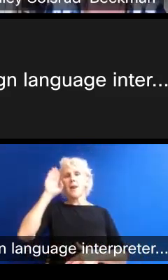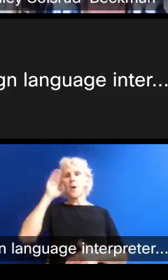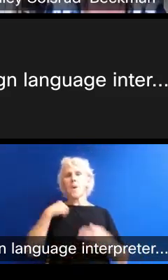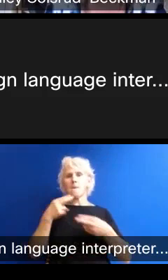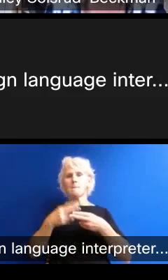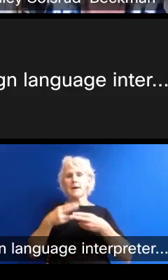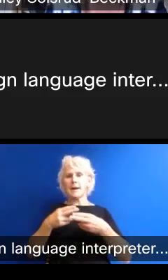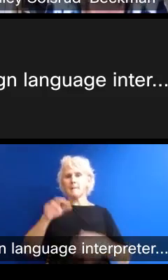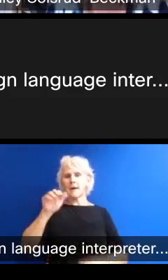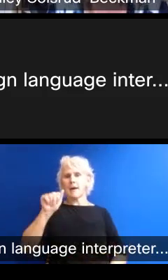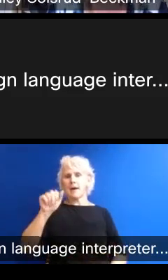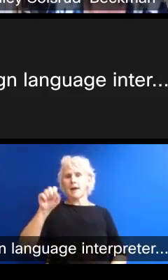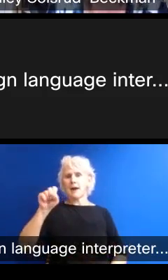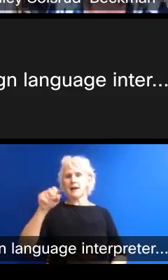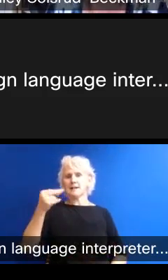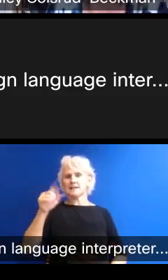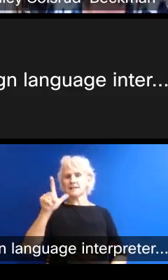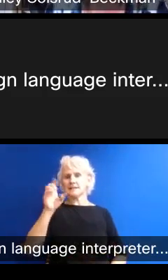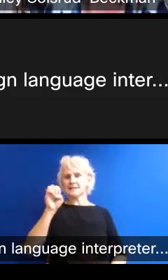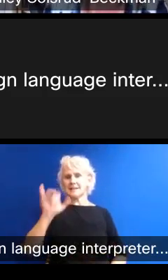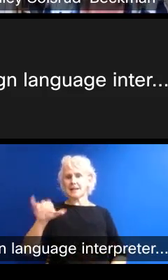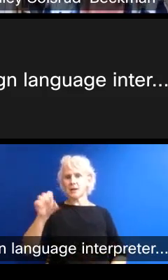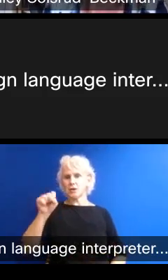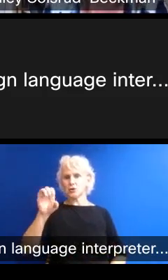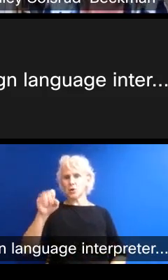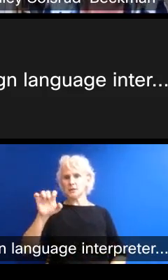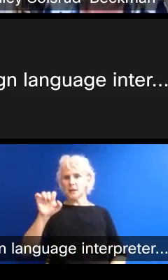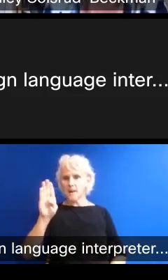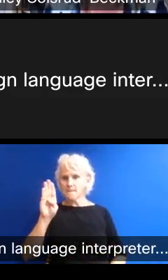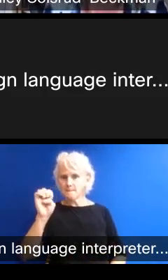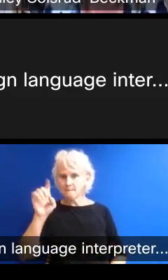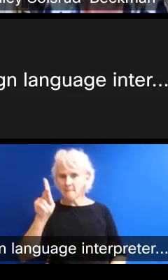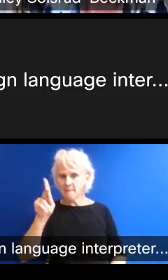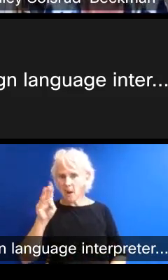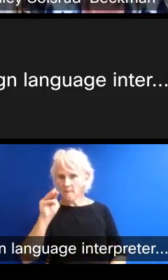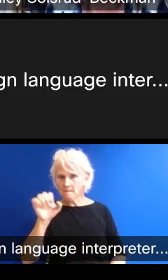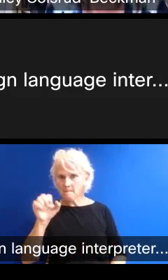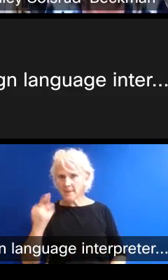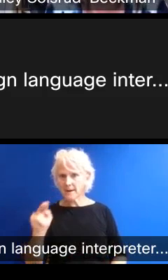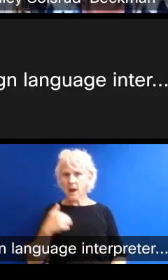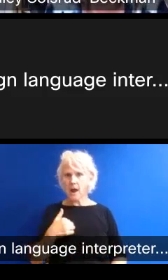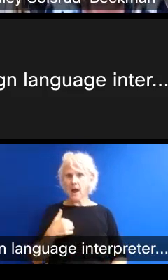Solsrud-Beckman, and I am as Liz mentioned, co-workers with her in Child Safety and